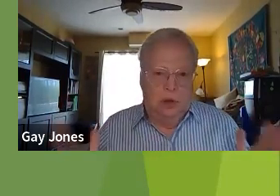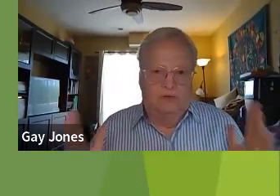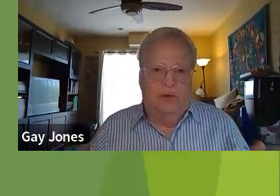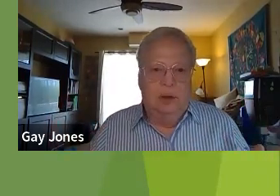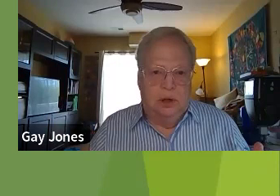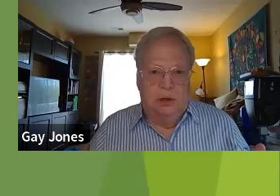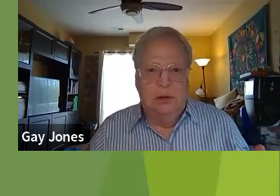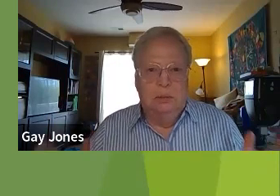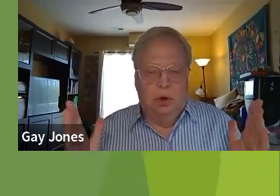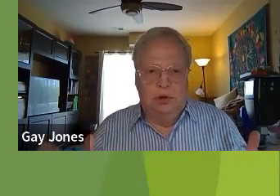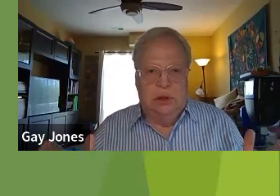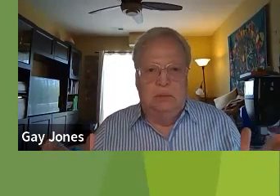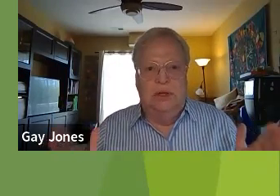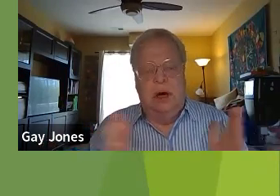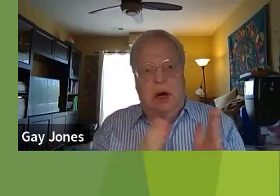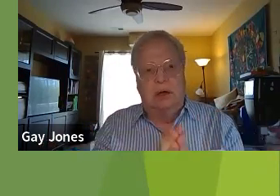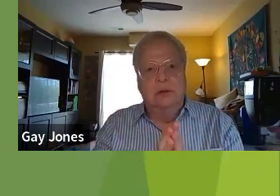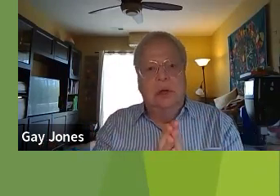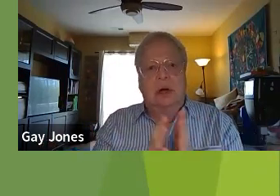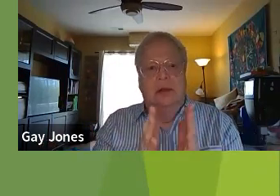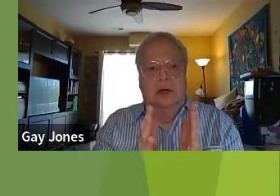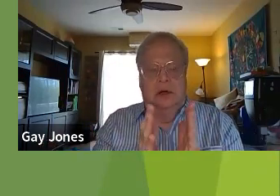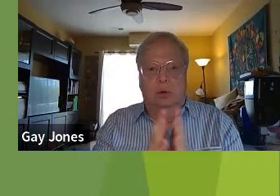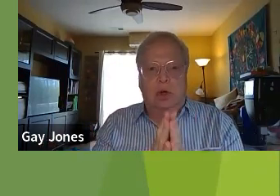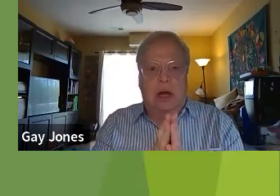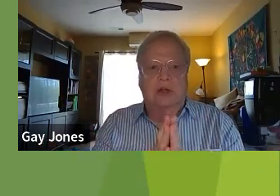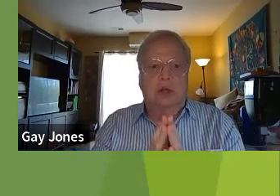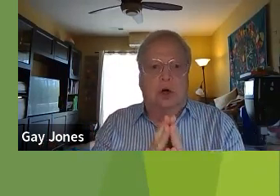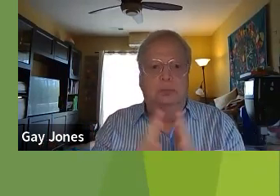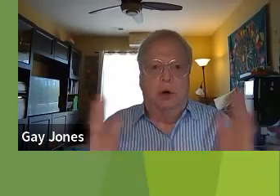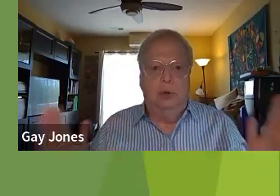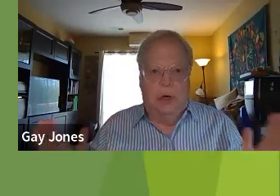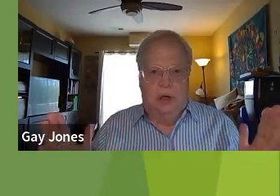with a FEMA person, because the communication goes both ways.